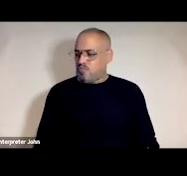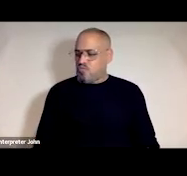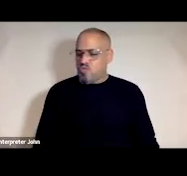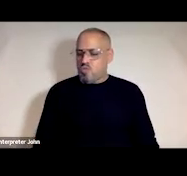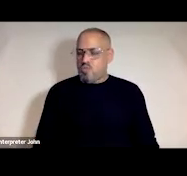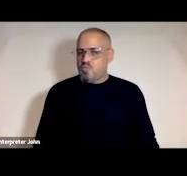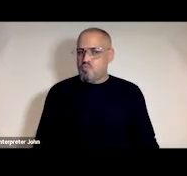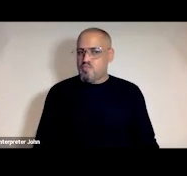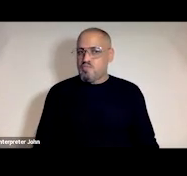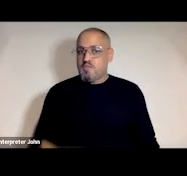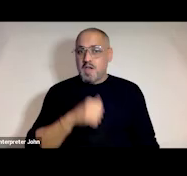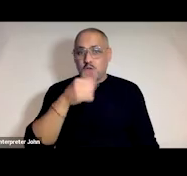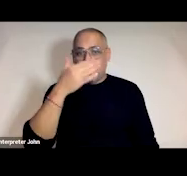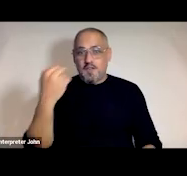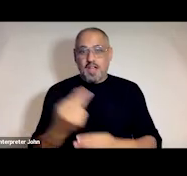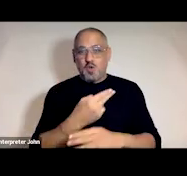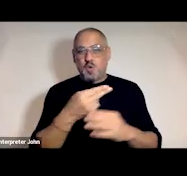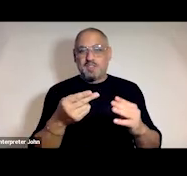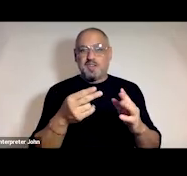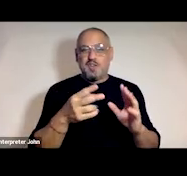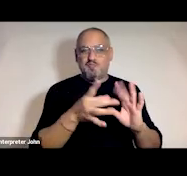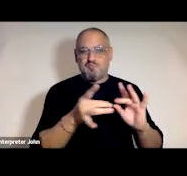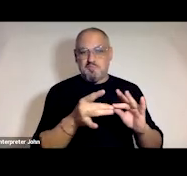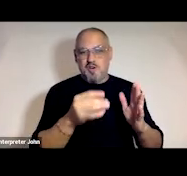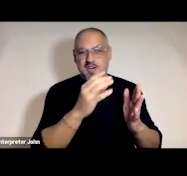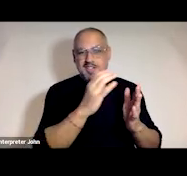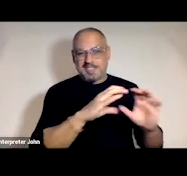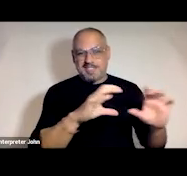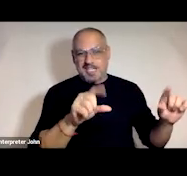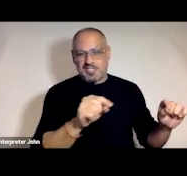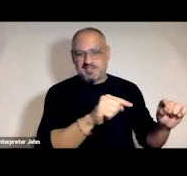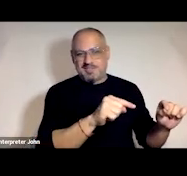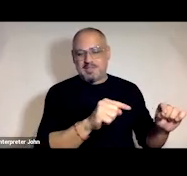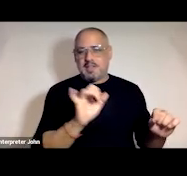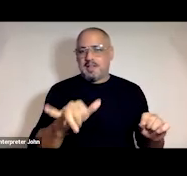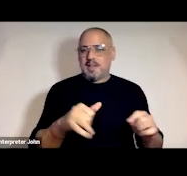Don't forget to use the remarks section. You can use the remarks section on the 8000